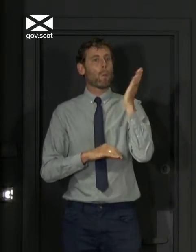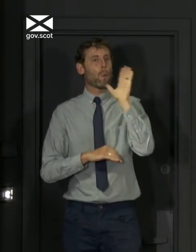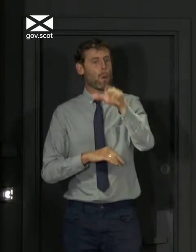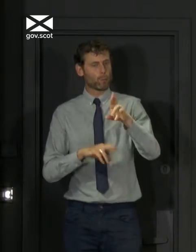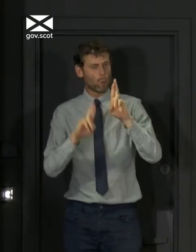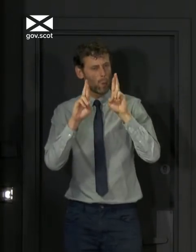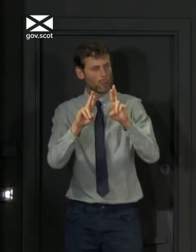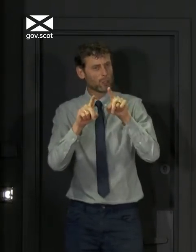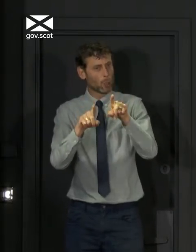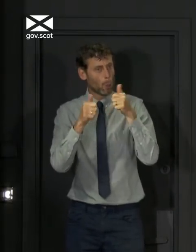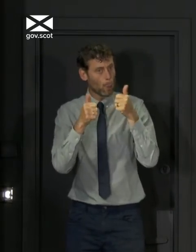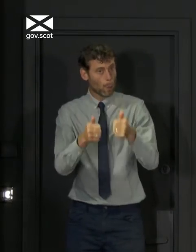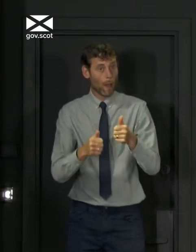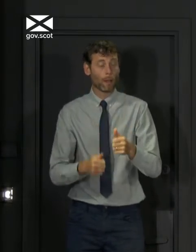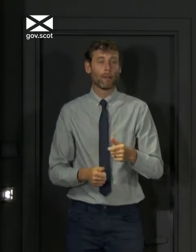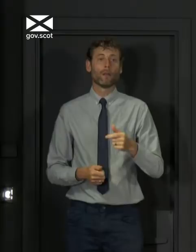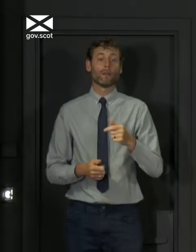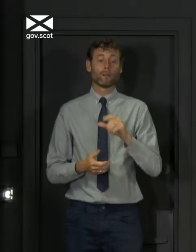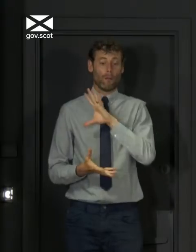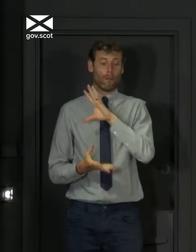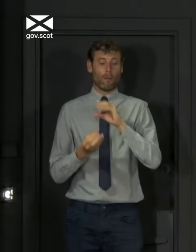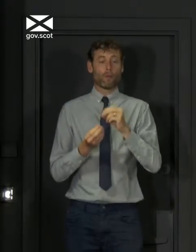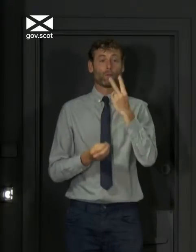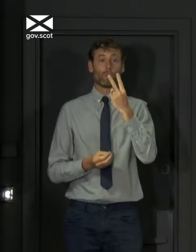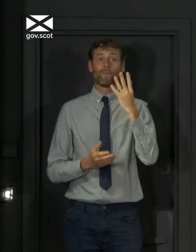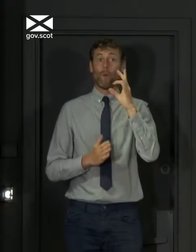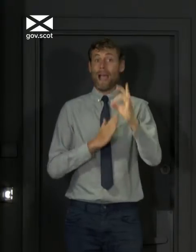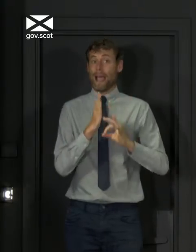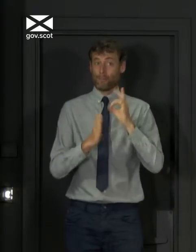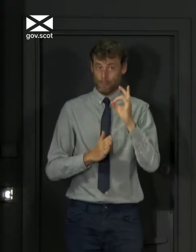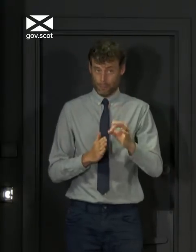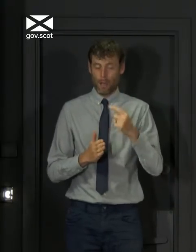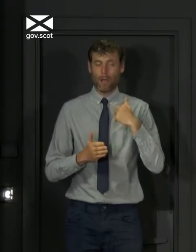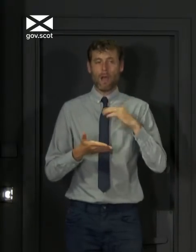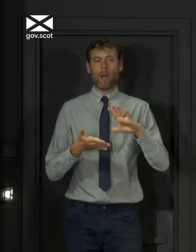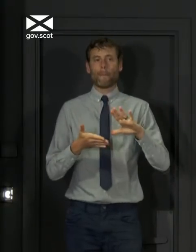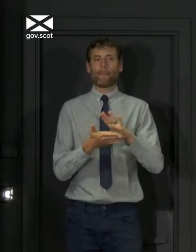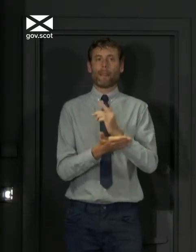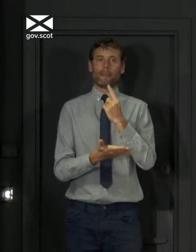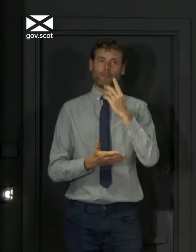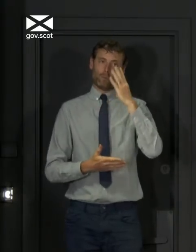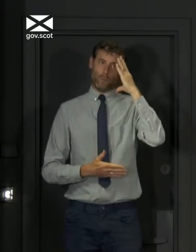And in the past 24 hours, I'm very, very pleased to say that no deaths were registered of a